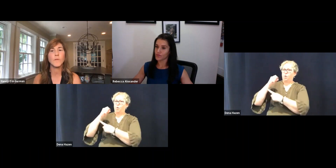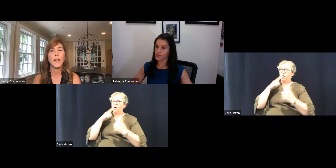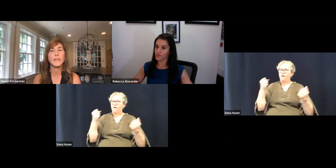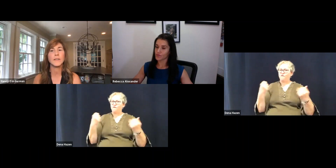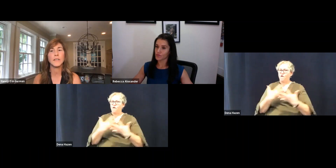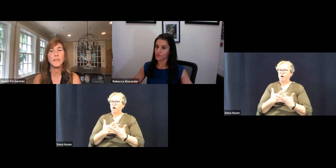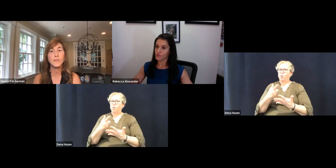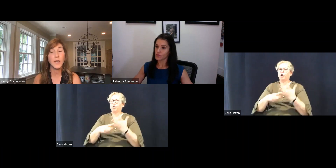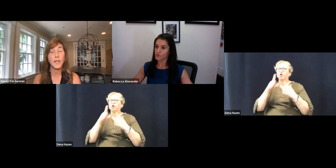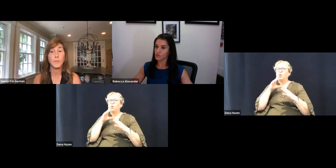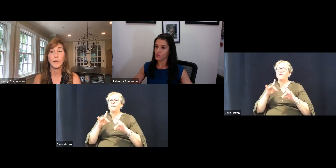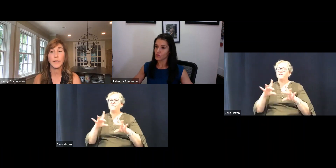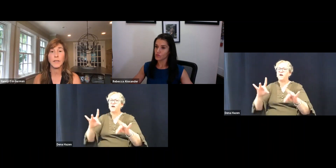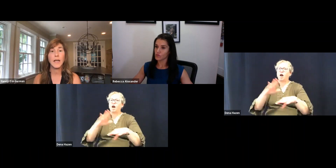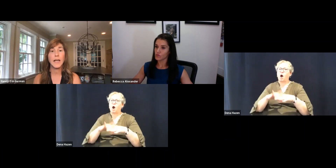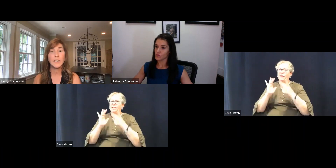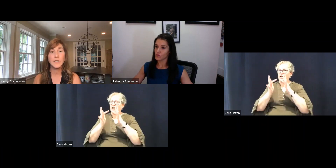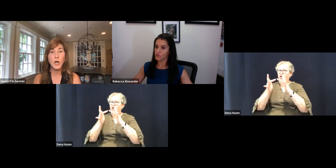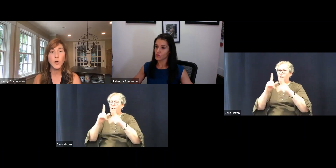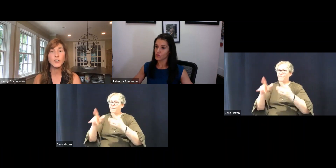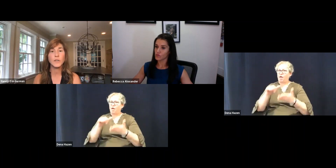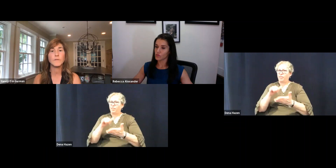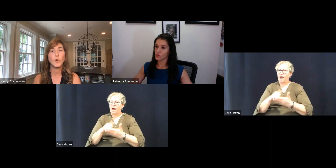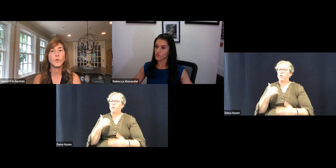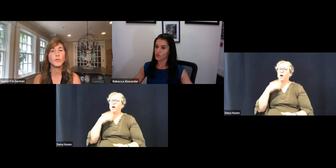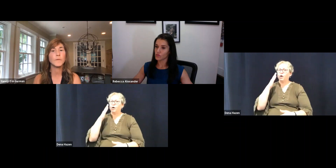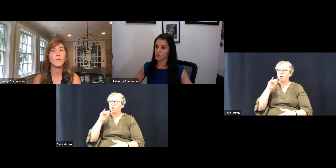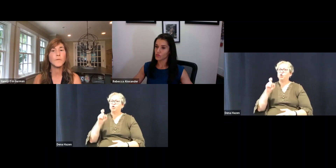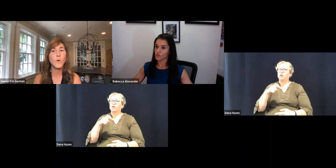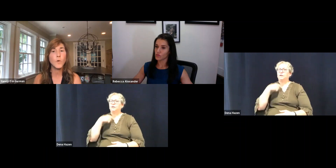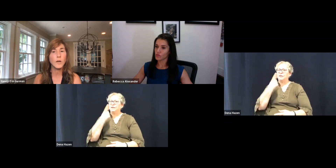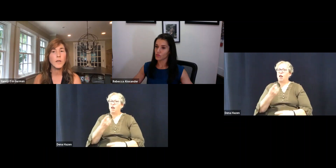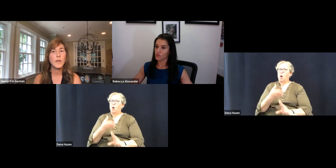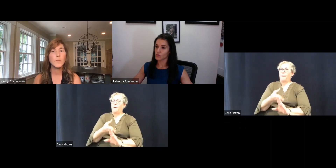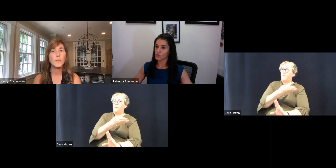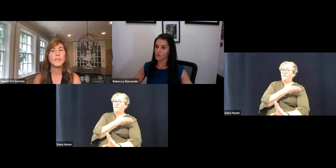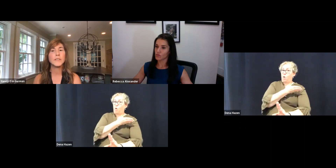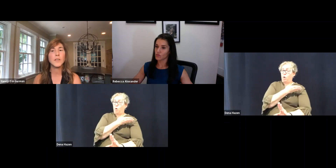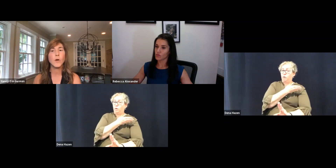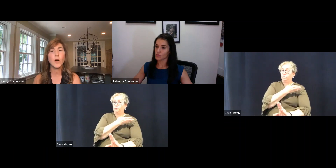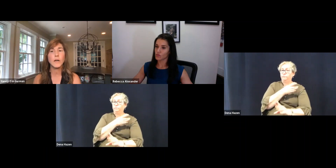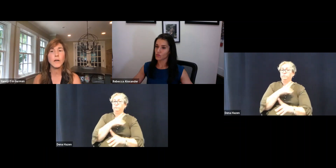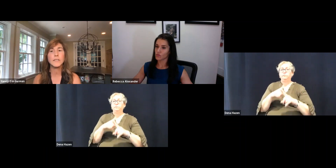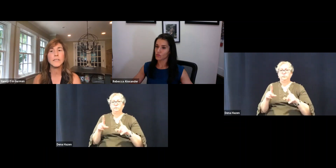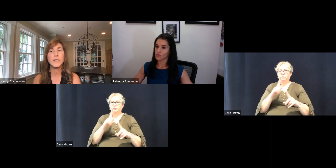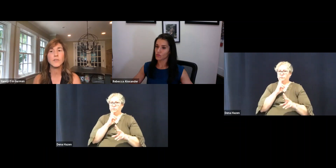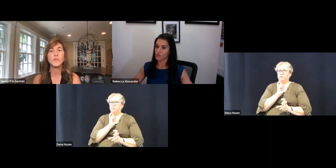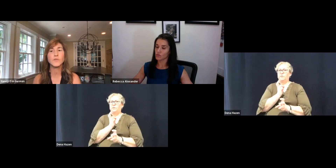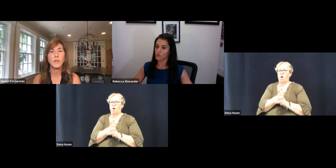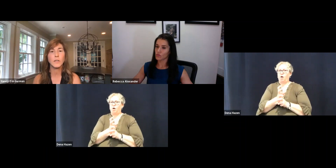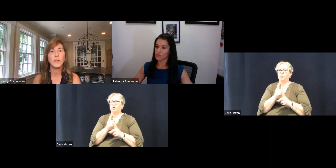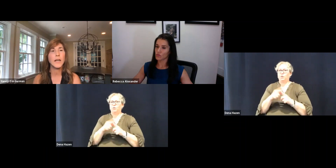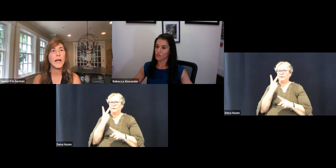find on the internet about it. I know we should have told her before, but it's so hard to see her struggle.